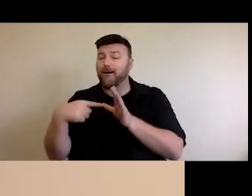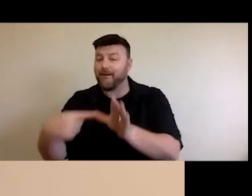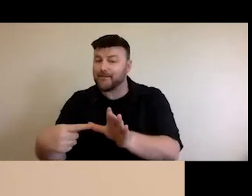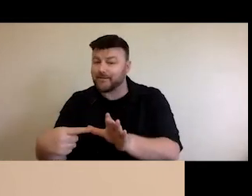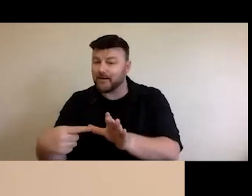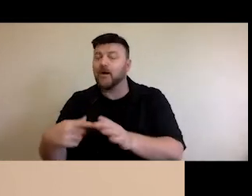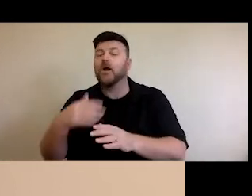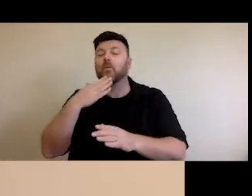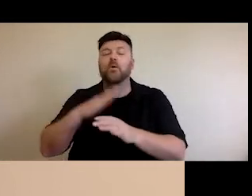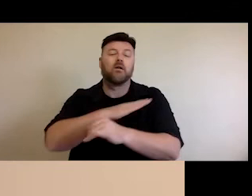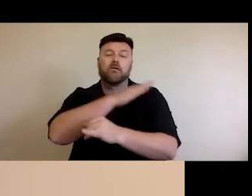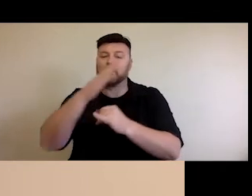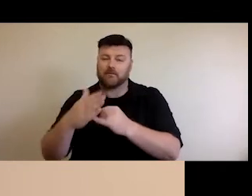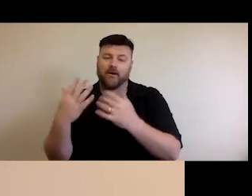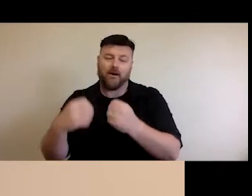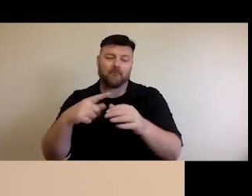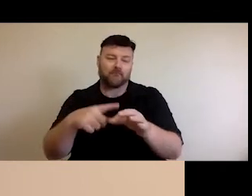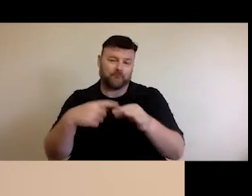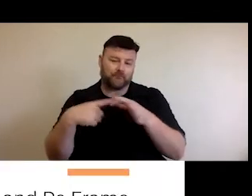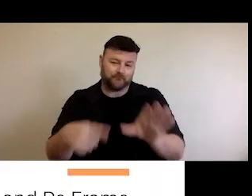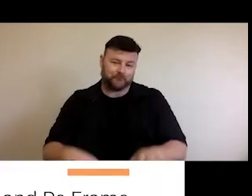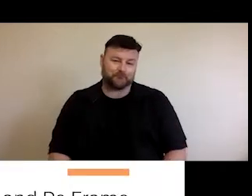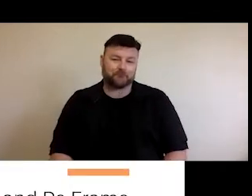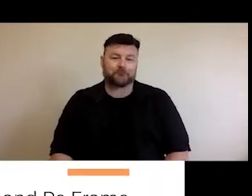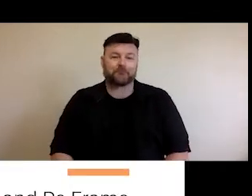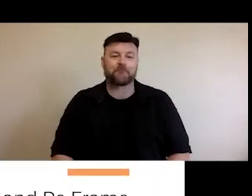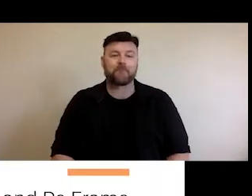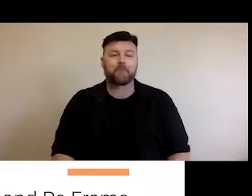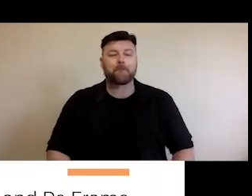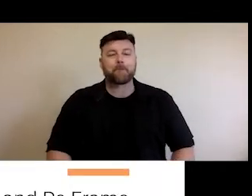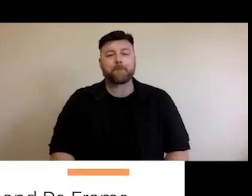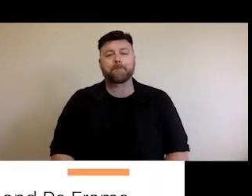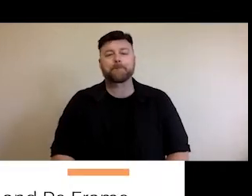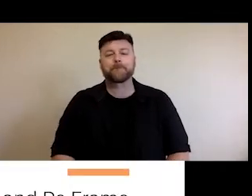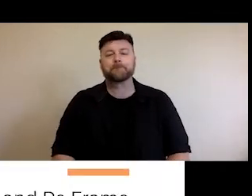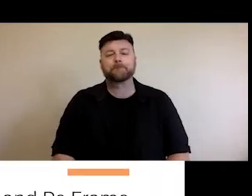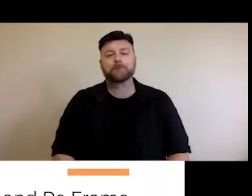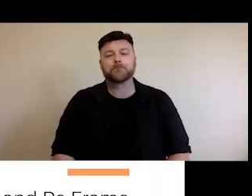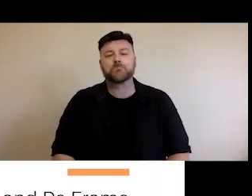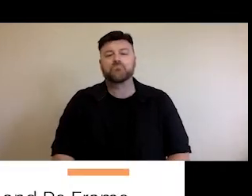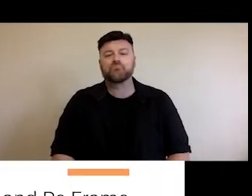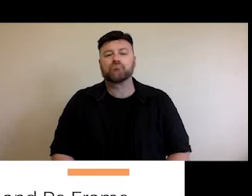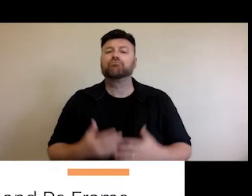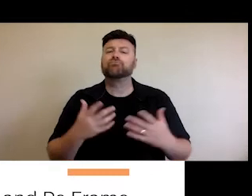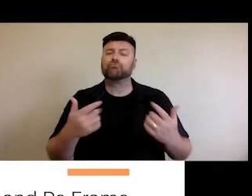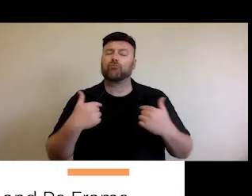There will be time for questions. I wanted to just come to an understanding that, when we think